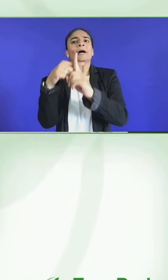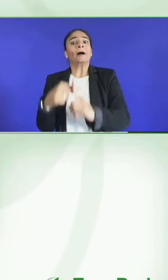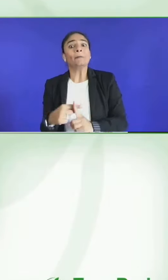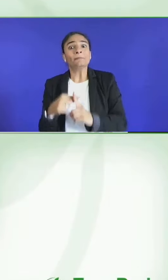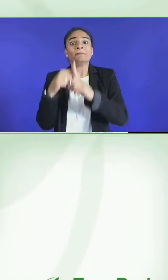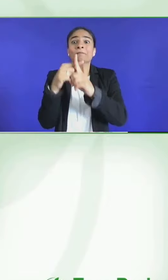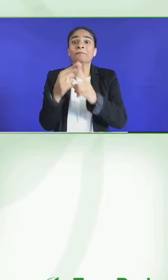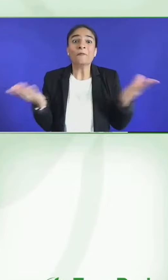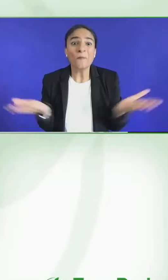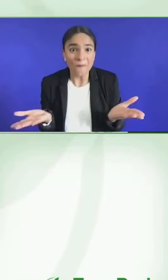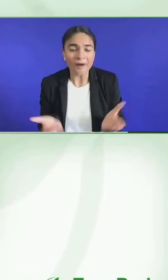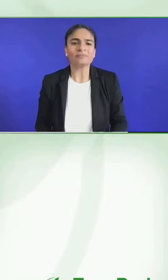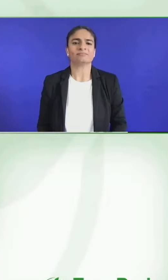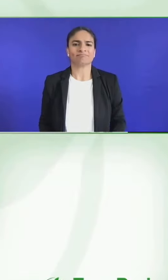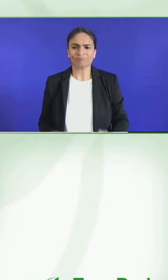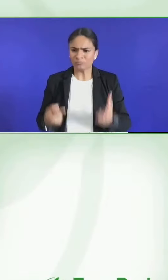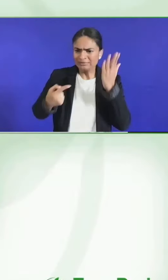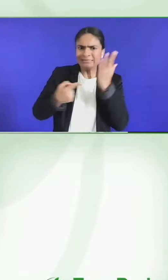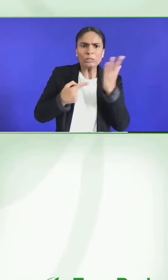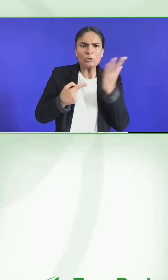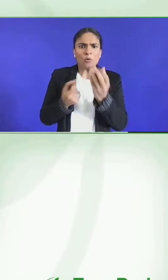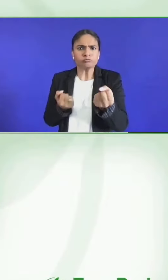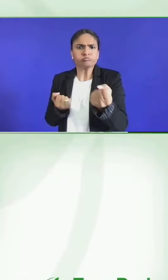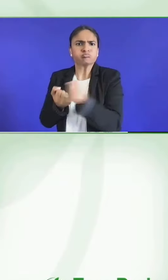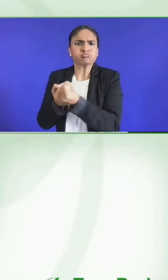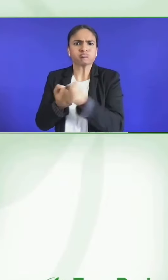And we would explore some of these ways today.